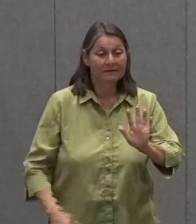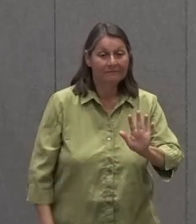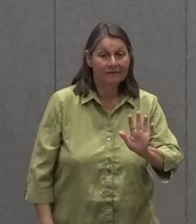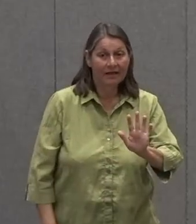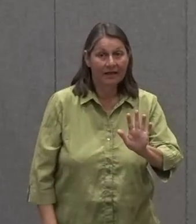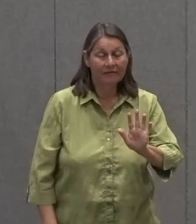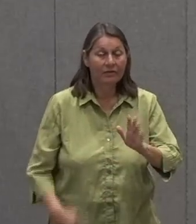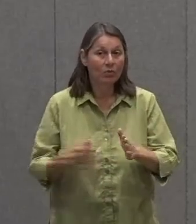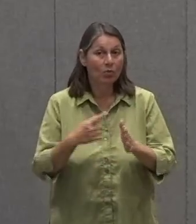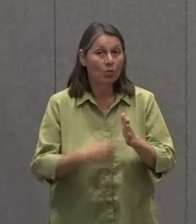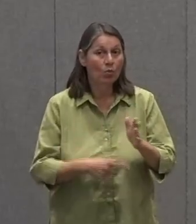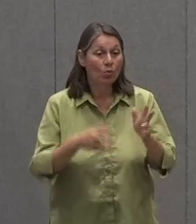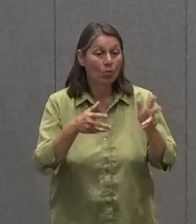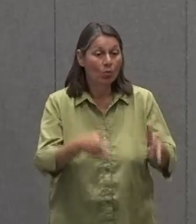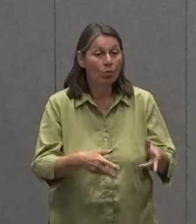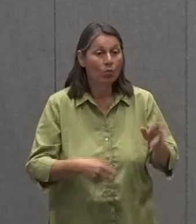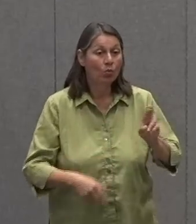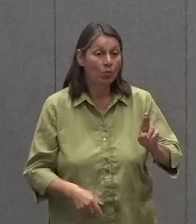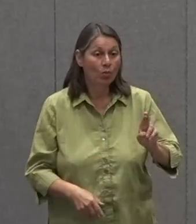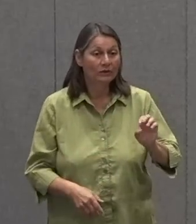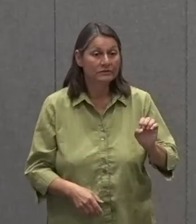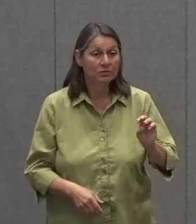Well, five times three is 15.